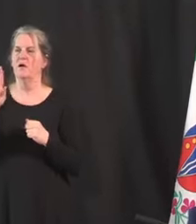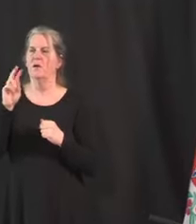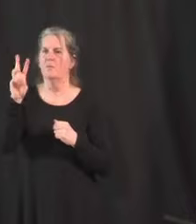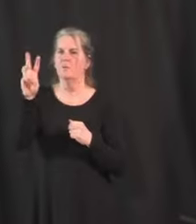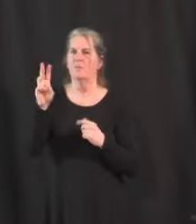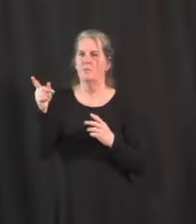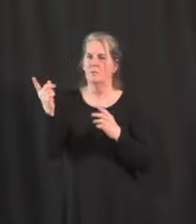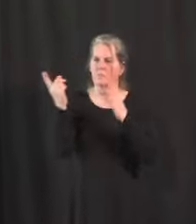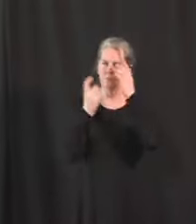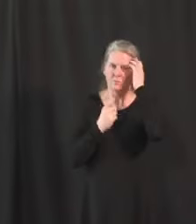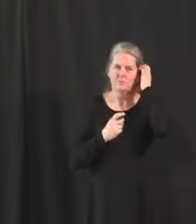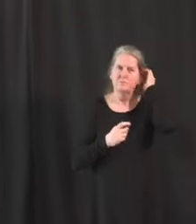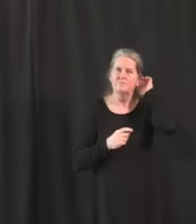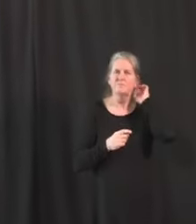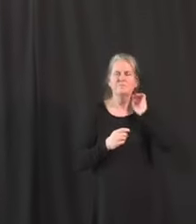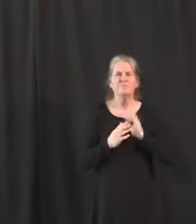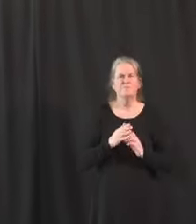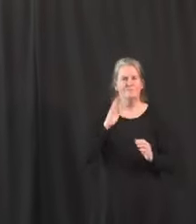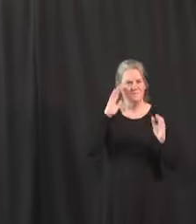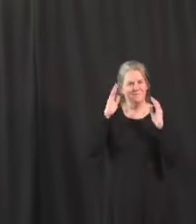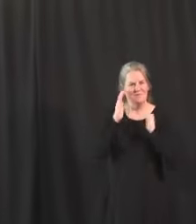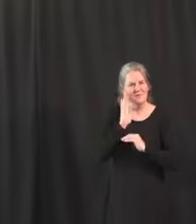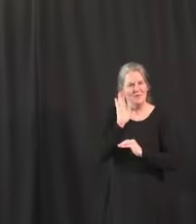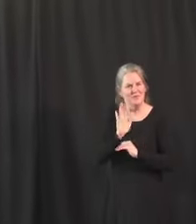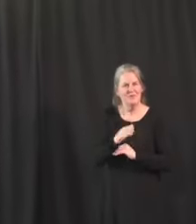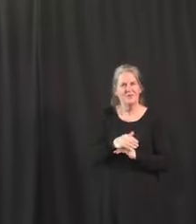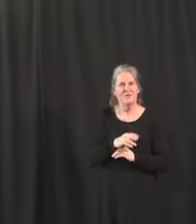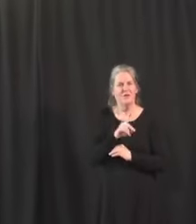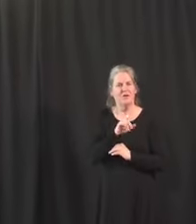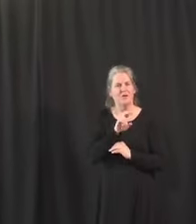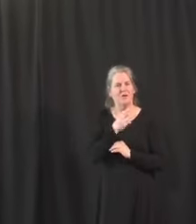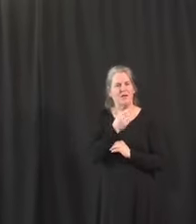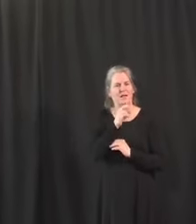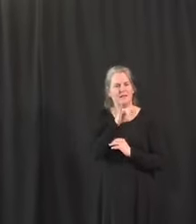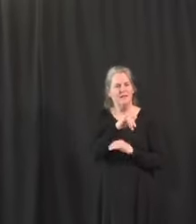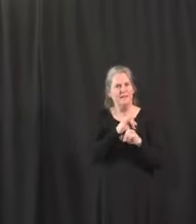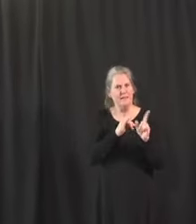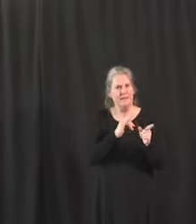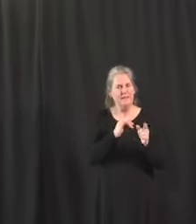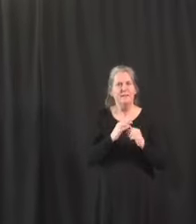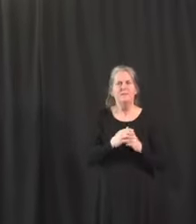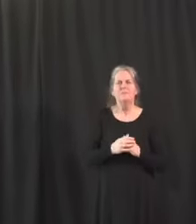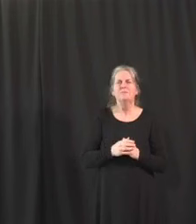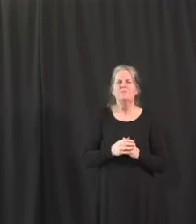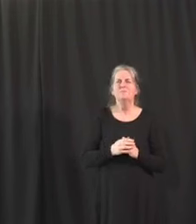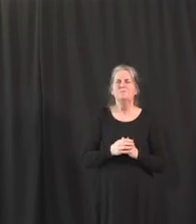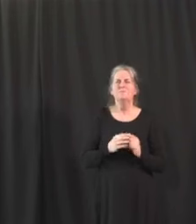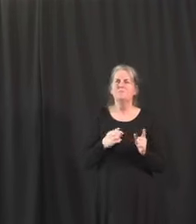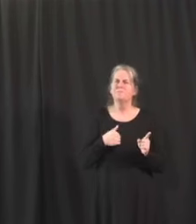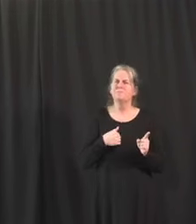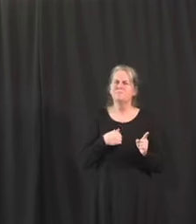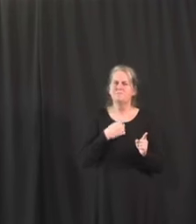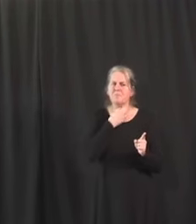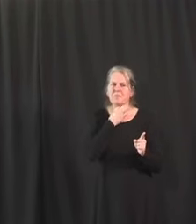HI, GOOD AFTERNOON. DR. HANLEY, I'M JUST WONDERING JUST LOOKING AT THE NUMBERS, AND